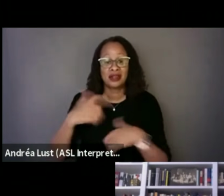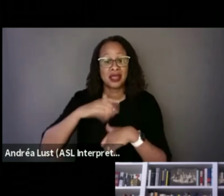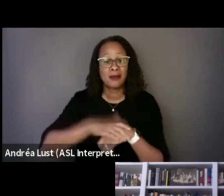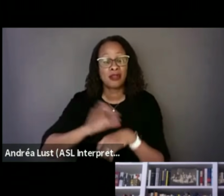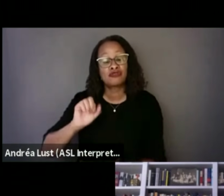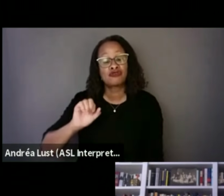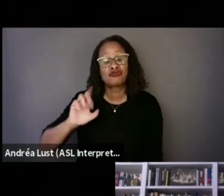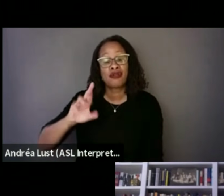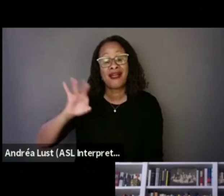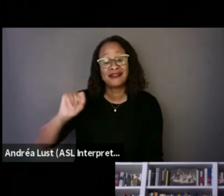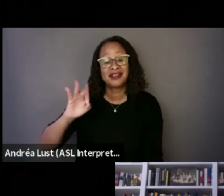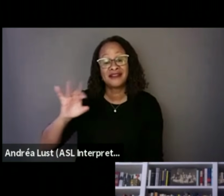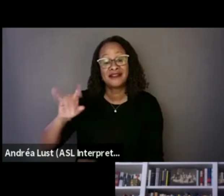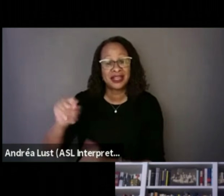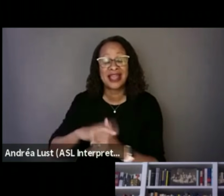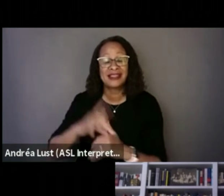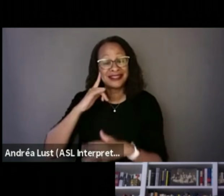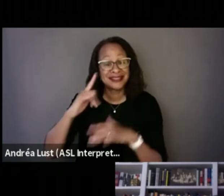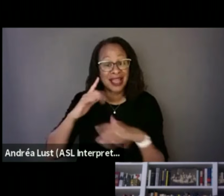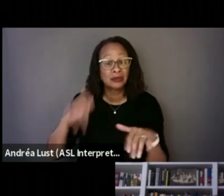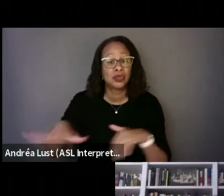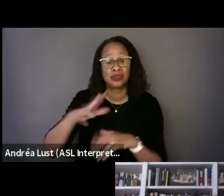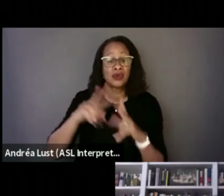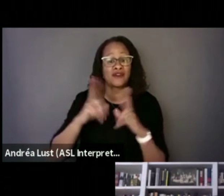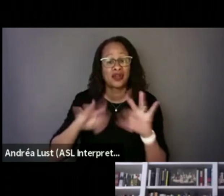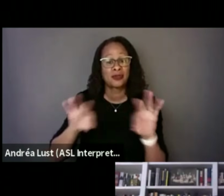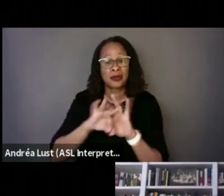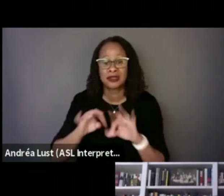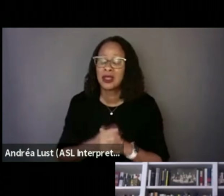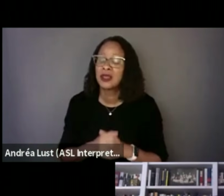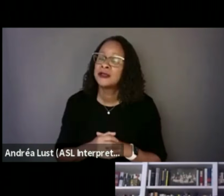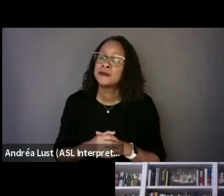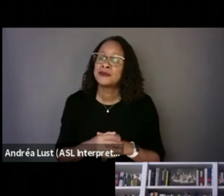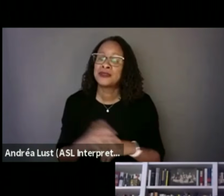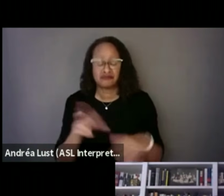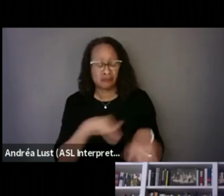And the soundscapes of it as well. Of course, and I think with this film in particular,